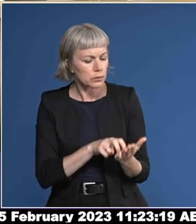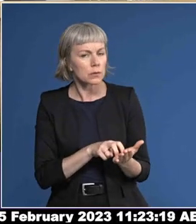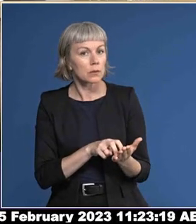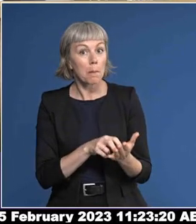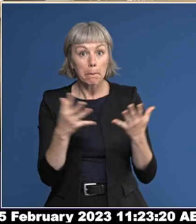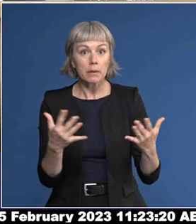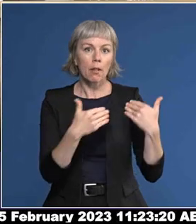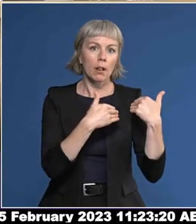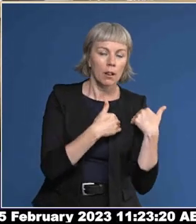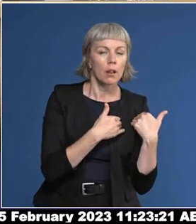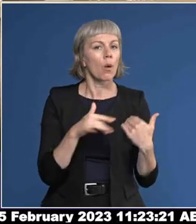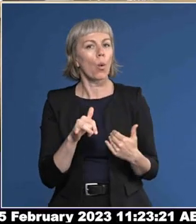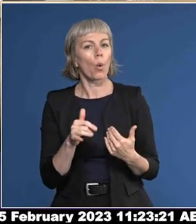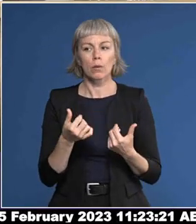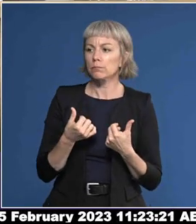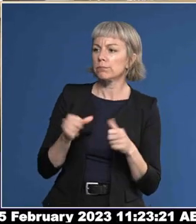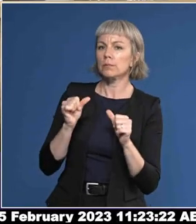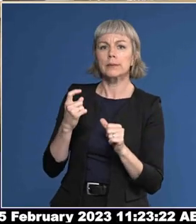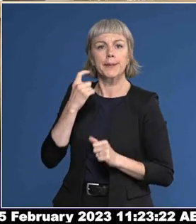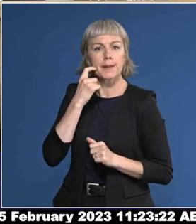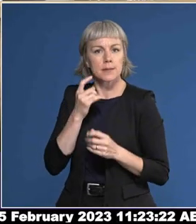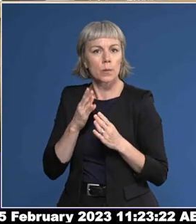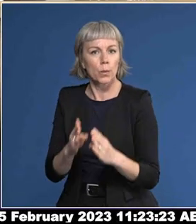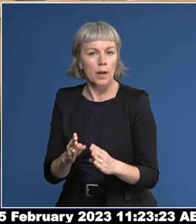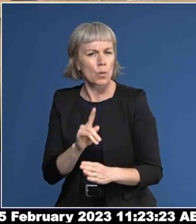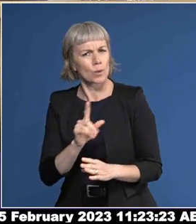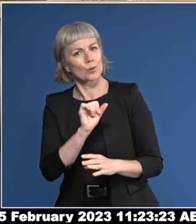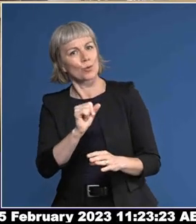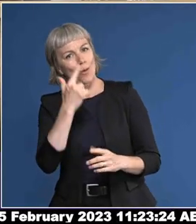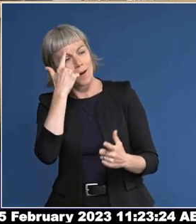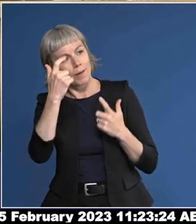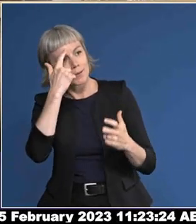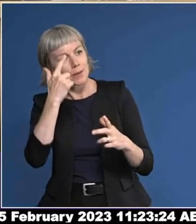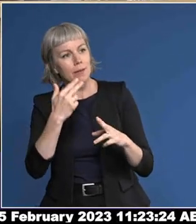And what would be your suggestion in response to best practice around